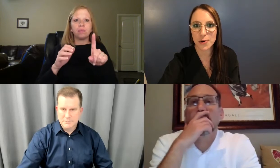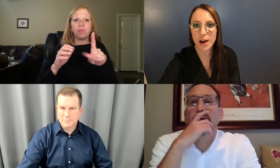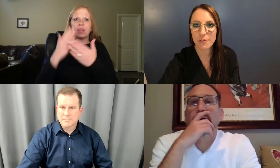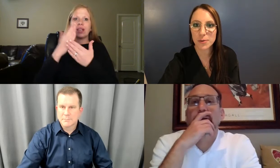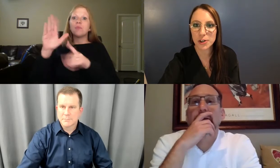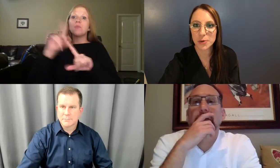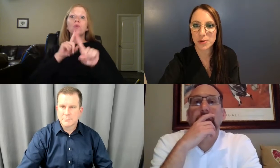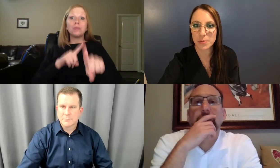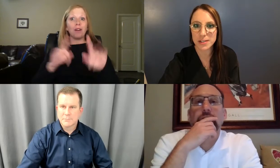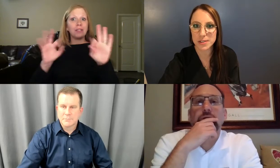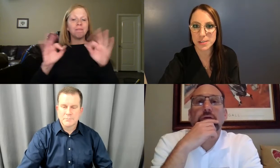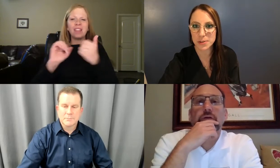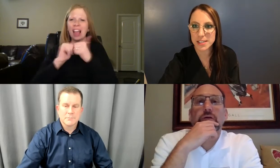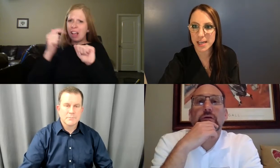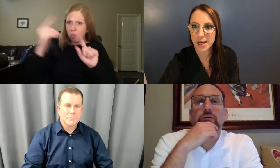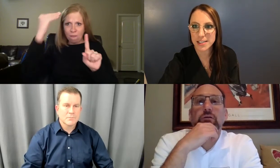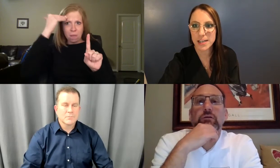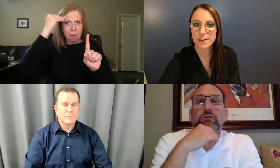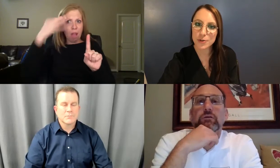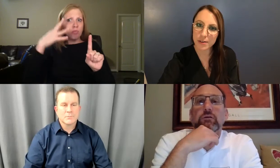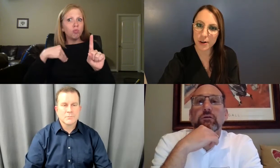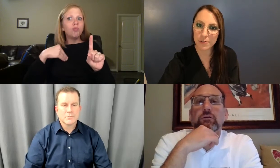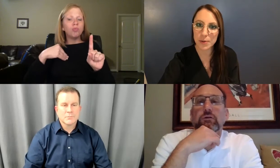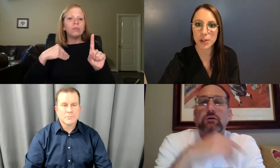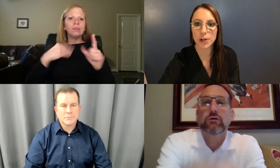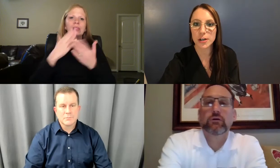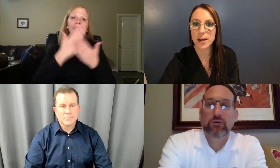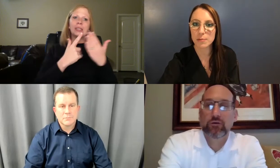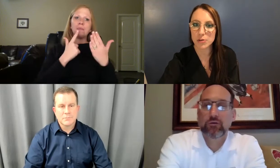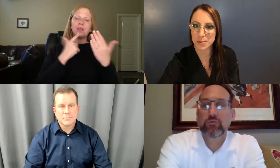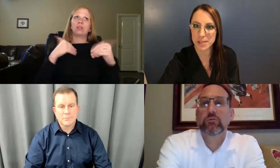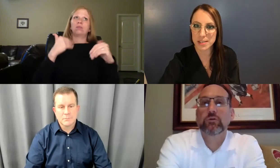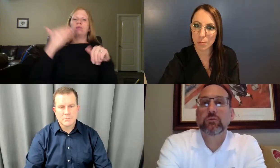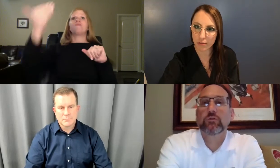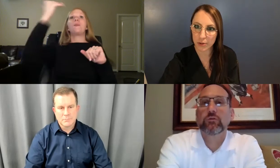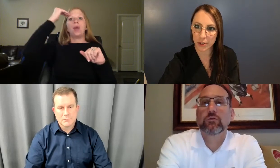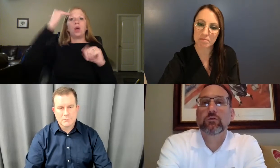So how familiar are you with the Americans with Disabilities Act, few said very familiar and most people said somewhat familiar.